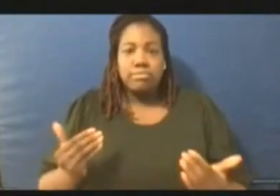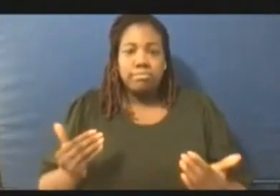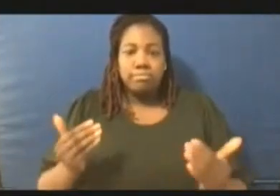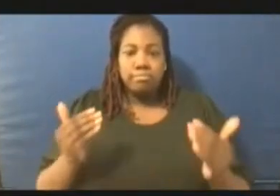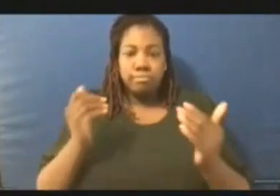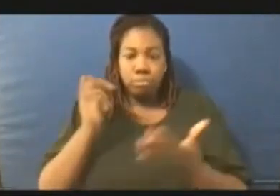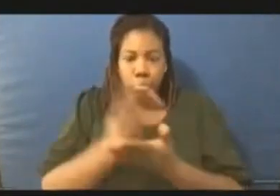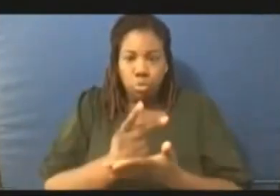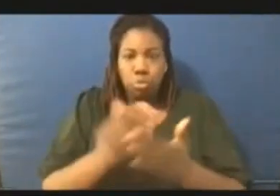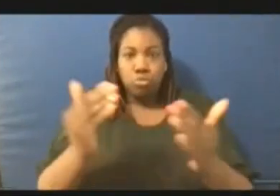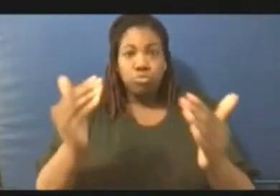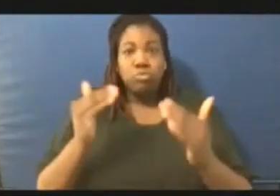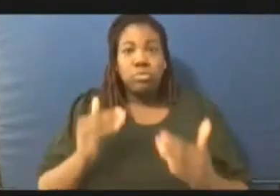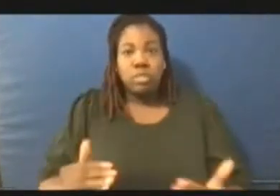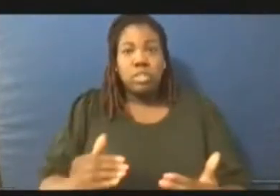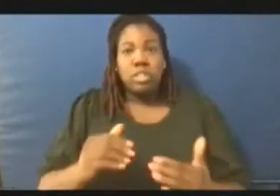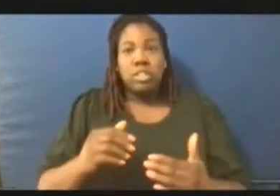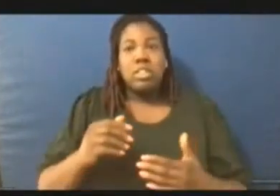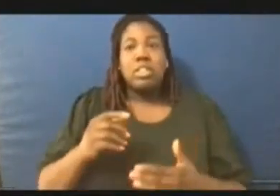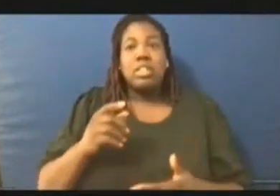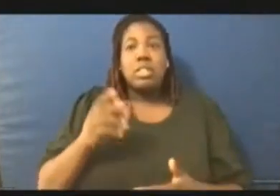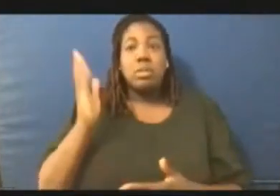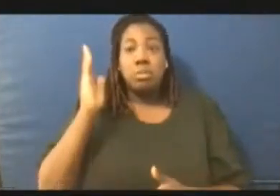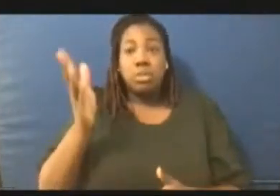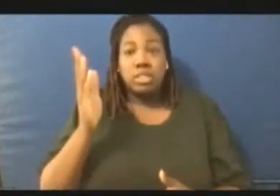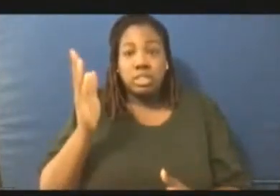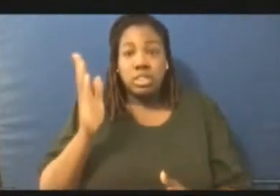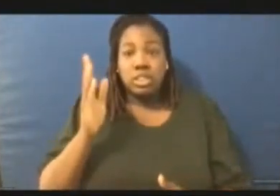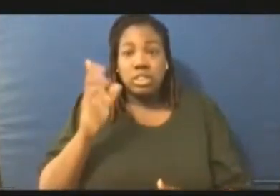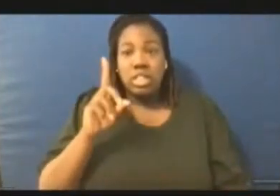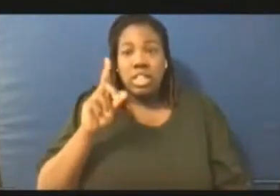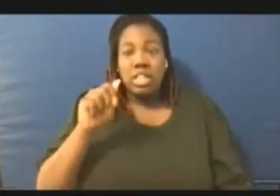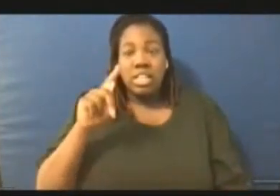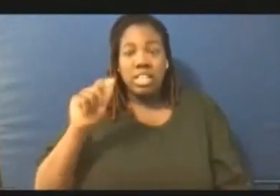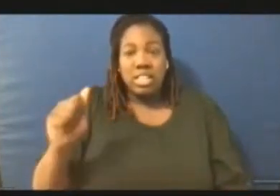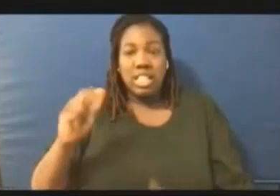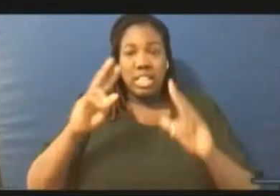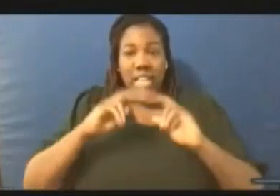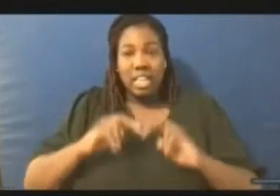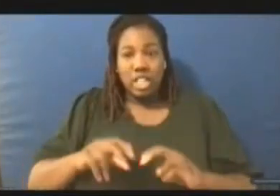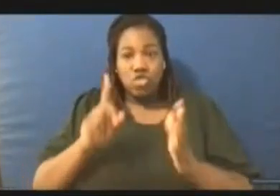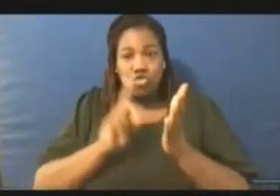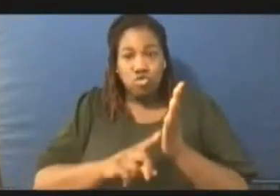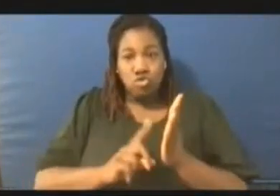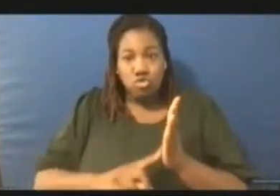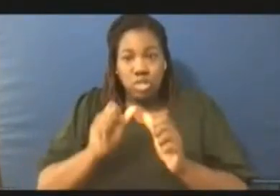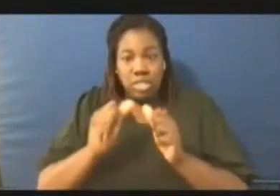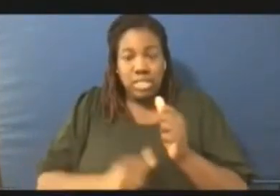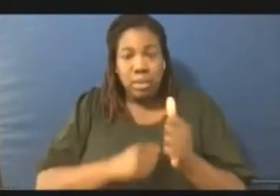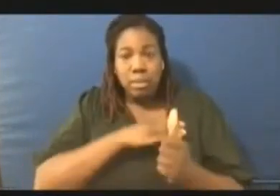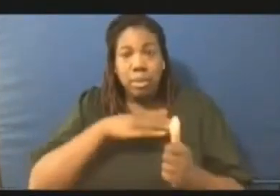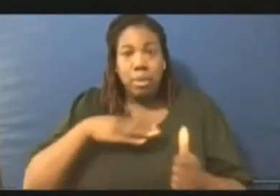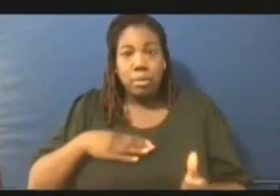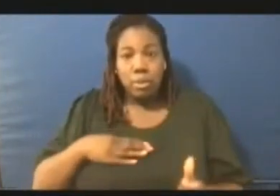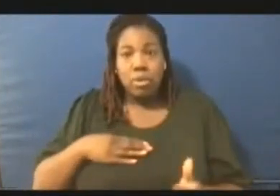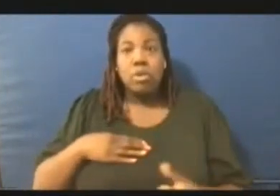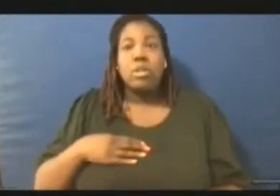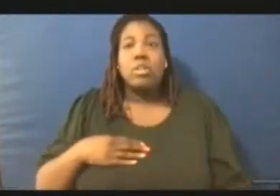Next, we will consider the slate brought up by data analytics and research subcommittee. I will entertain a motion at this time.